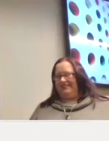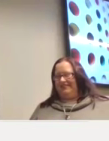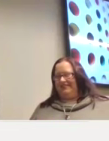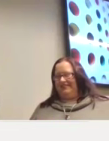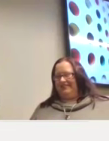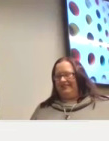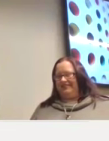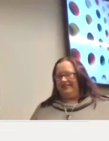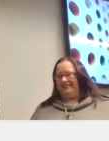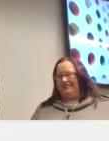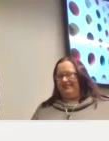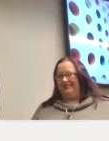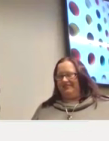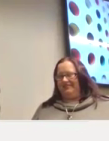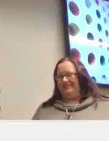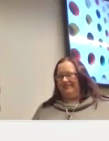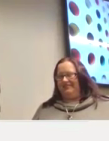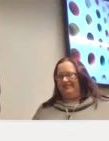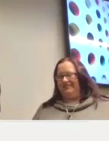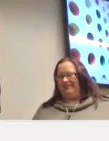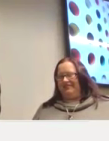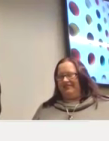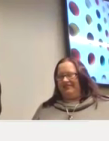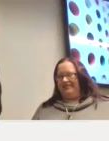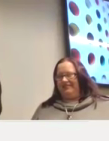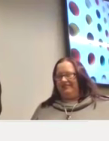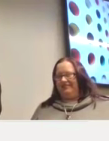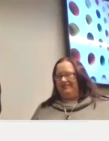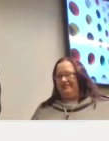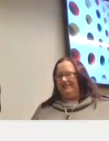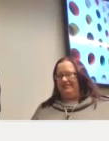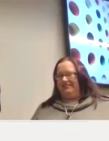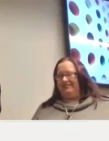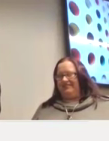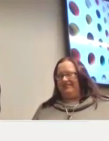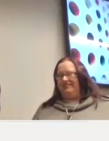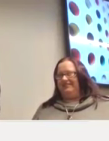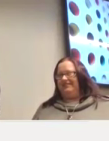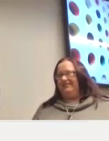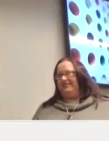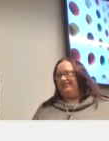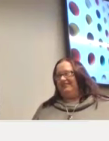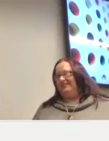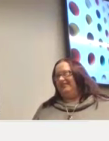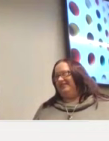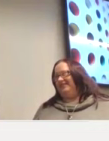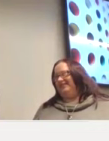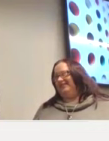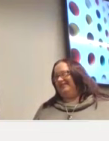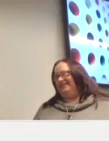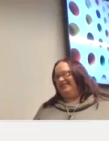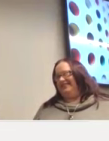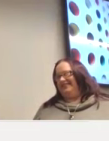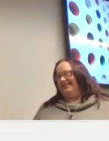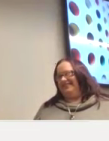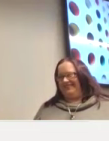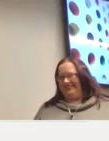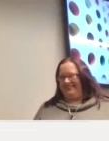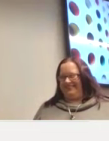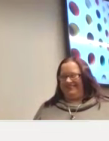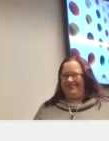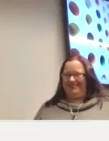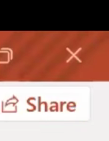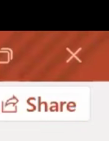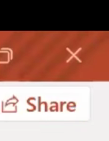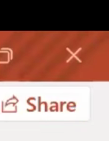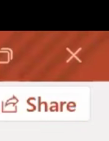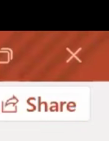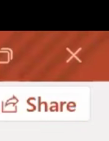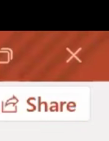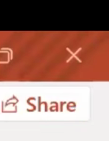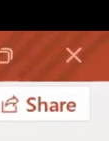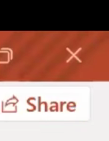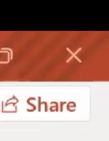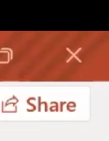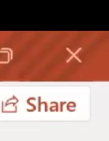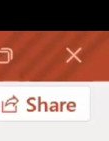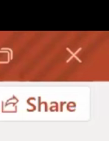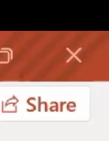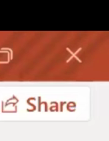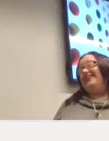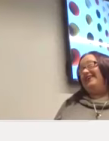Let's see how we want to do this.